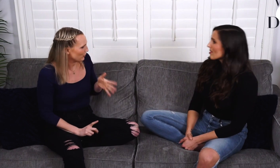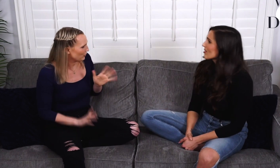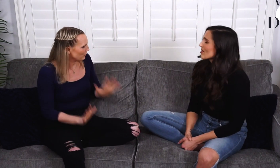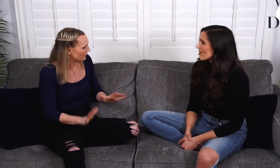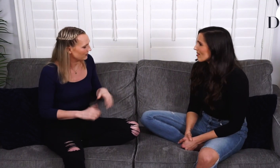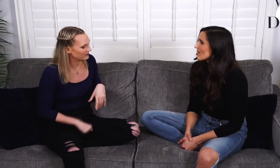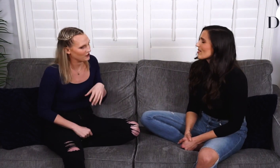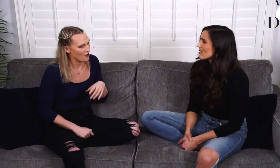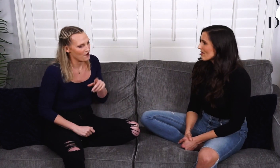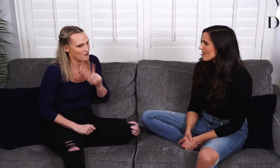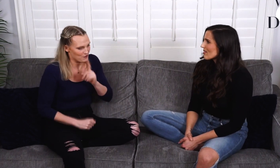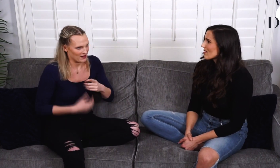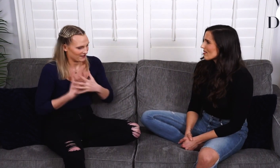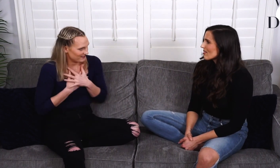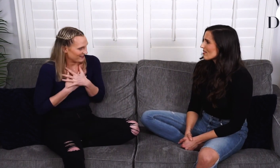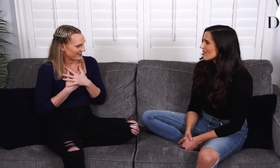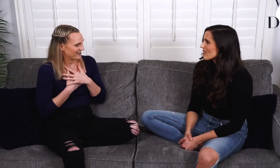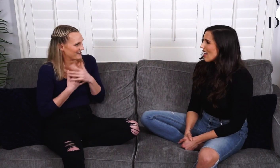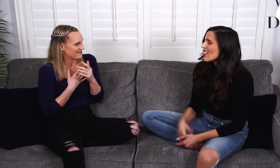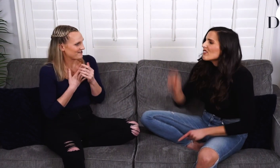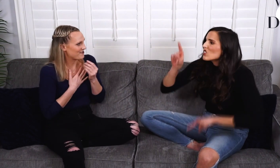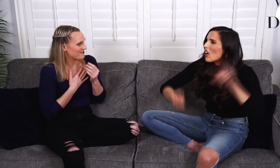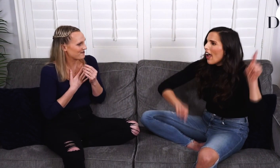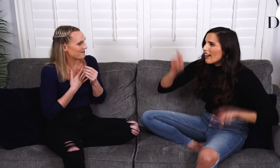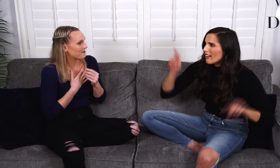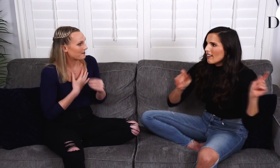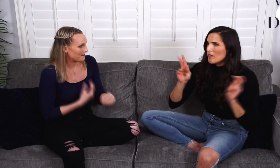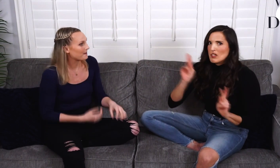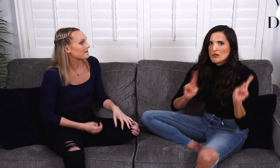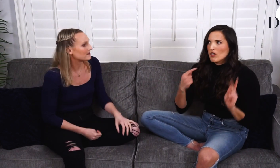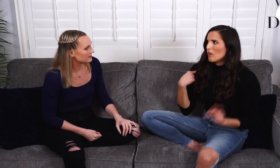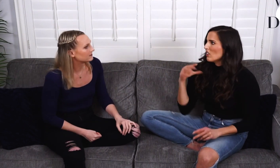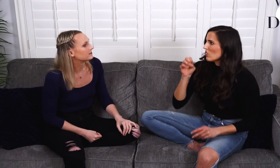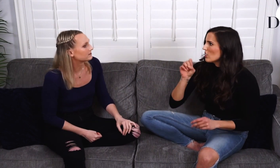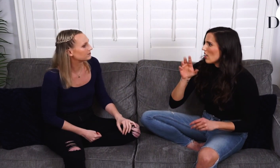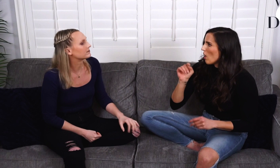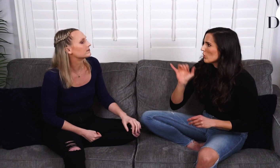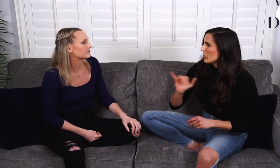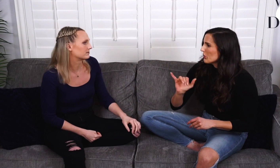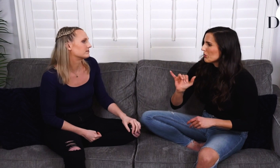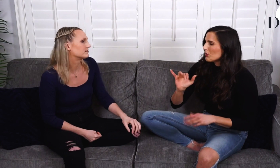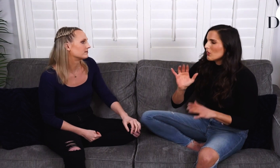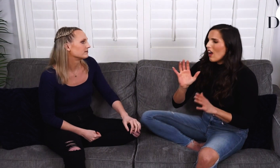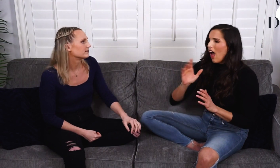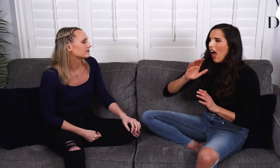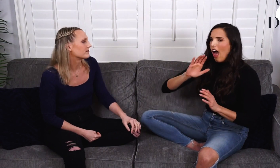would and it's just really heartwarming. Yeah, and the variety of people that we've reached